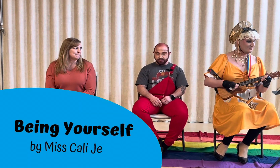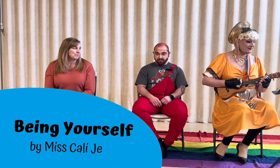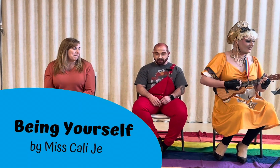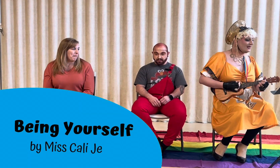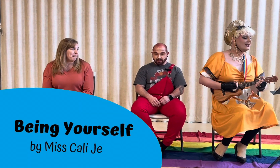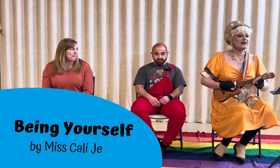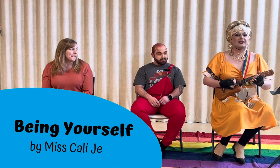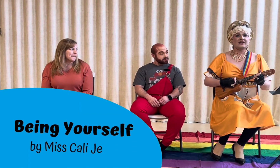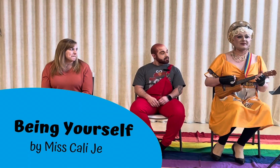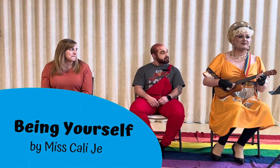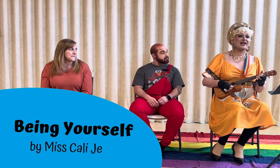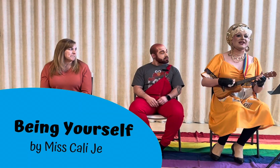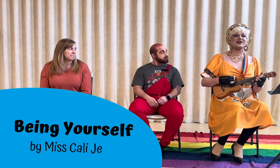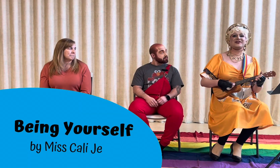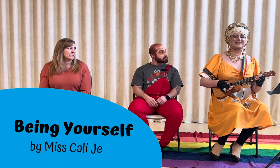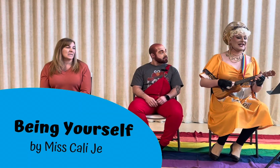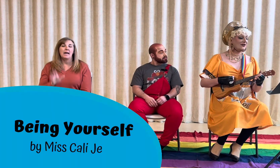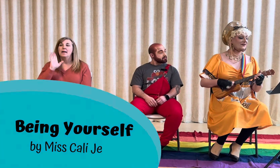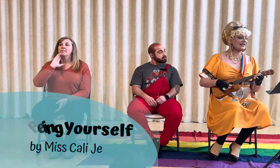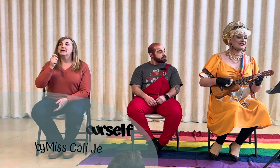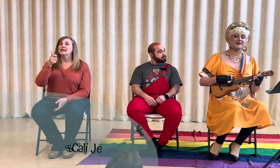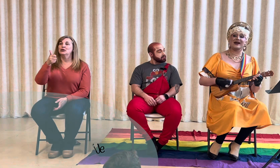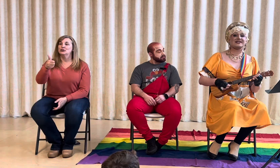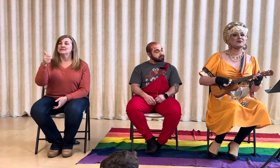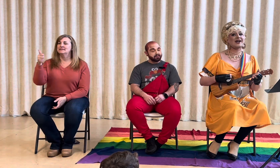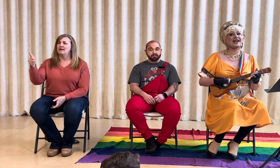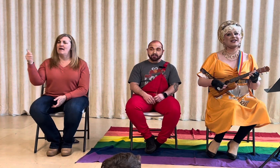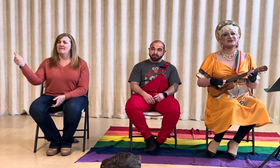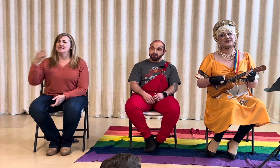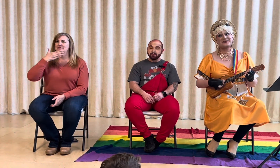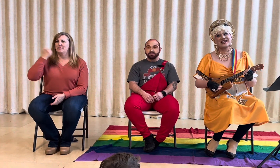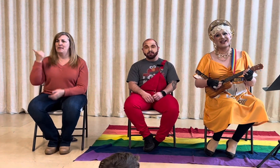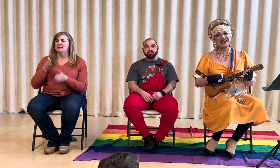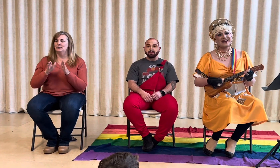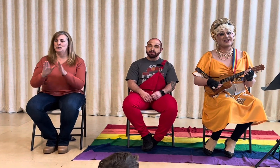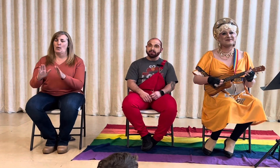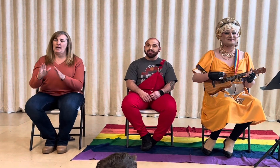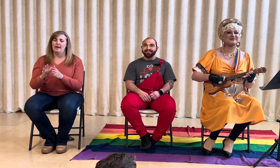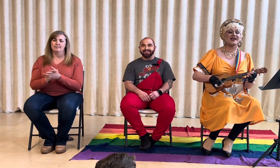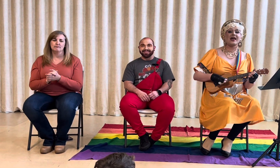Being yourself, it's the best way to be!